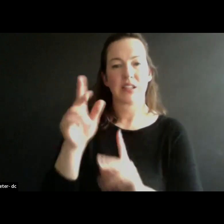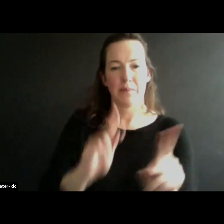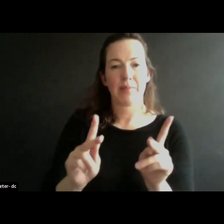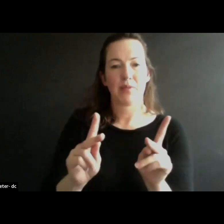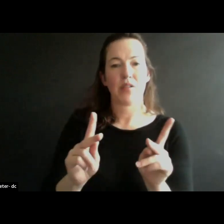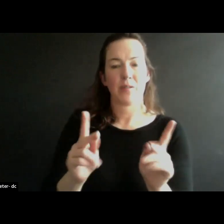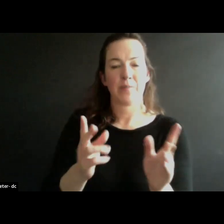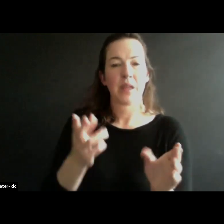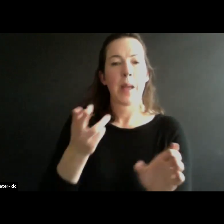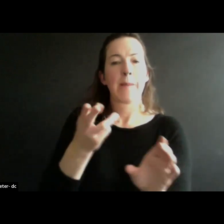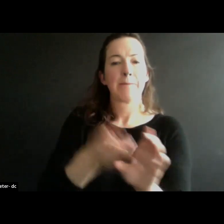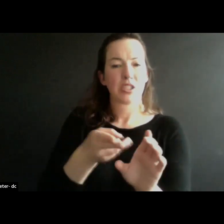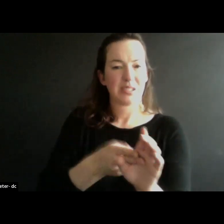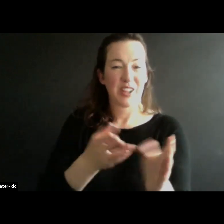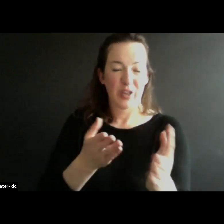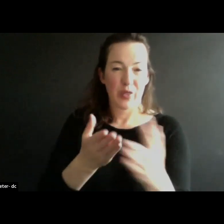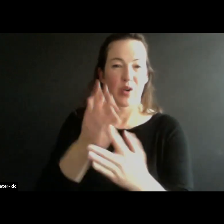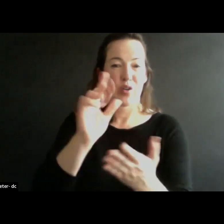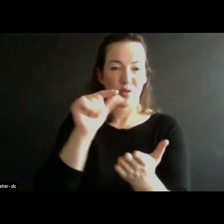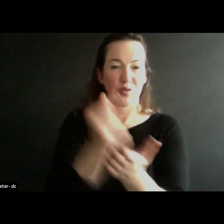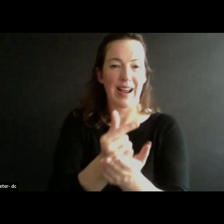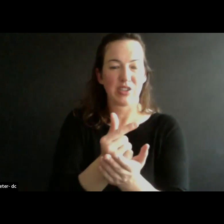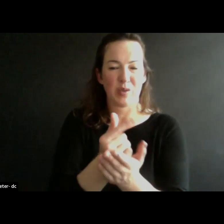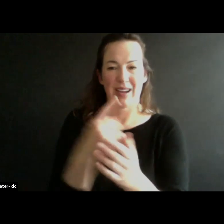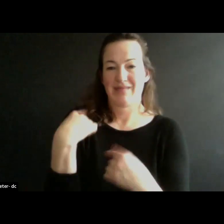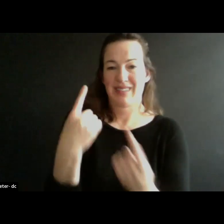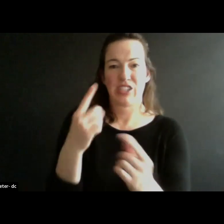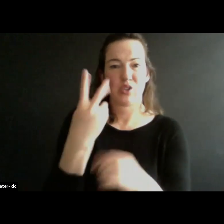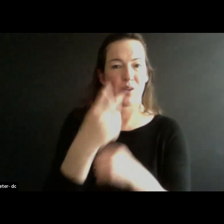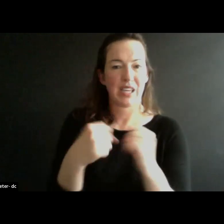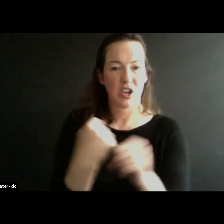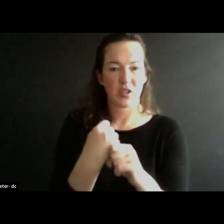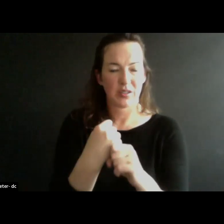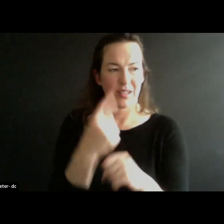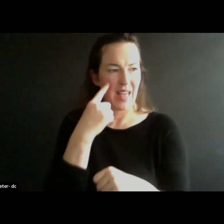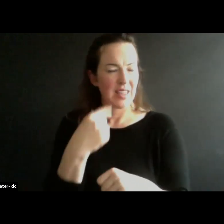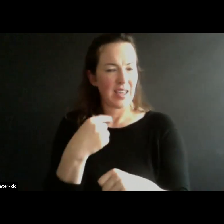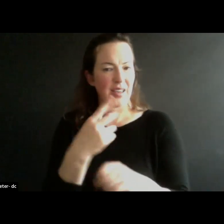go through through our digital literacy just this past 2 years. I think the increase. The